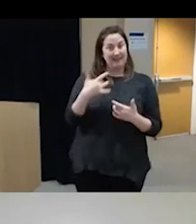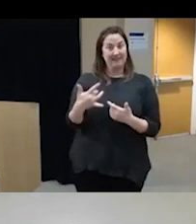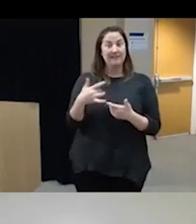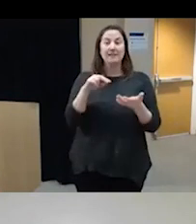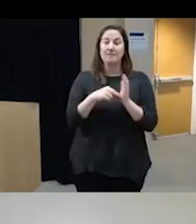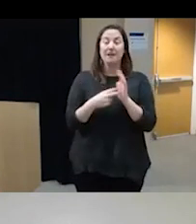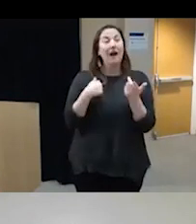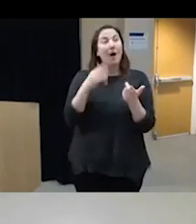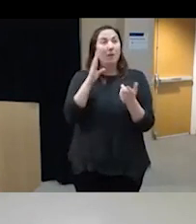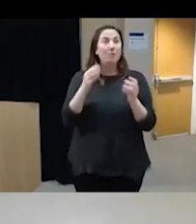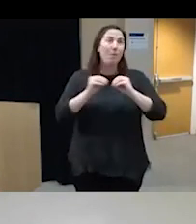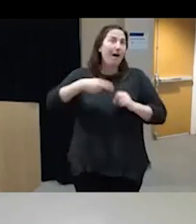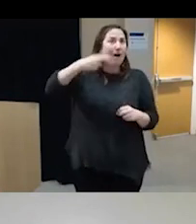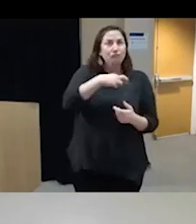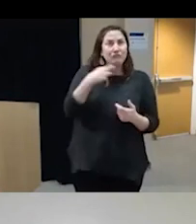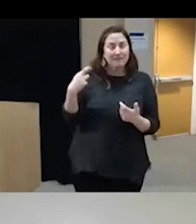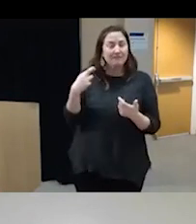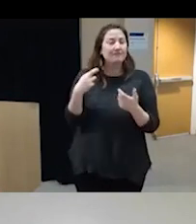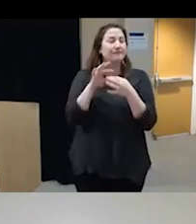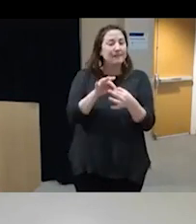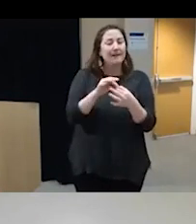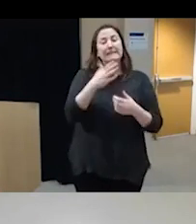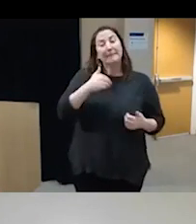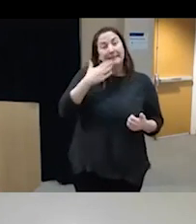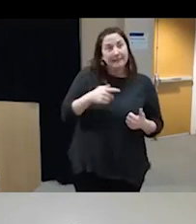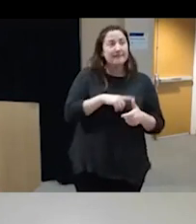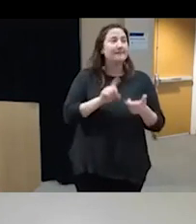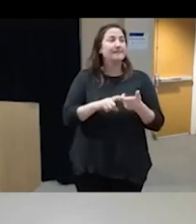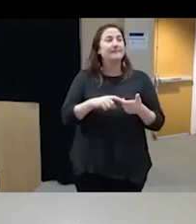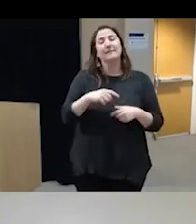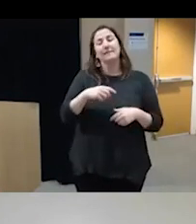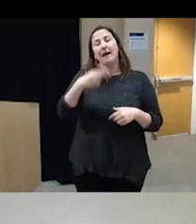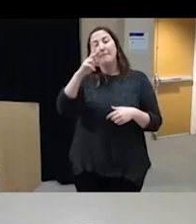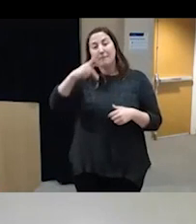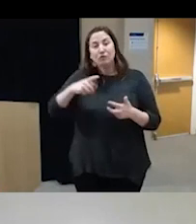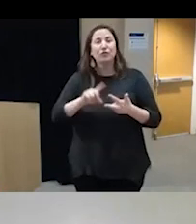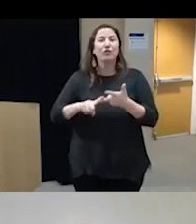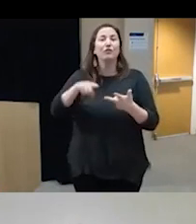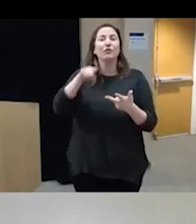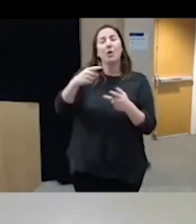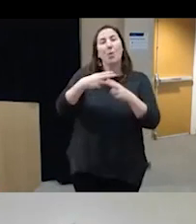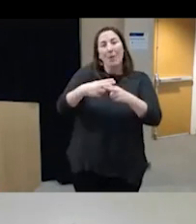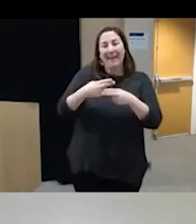higher risk for either diabetes hypertension weight gain, and also obviously psychosis.